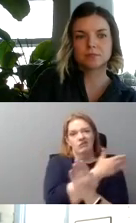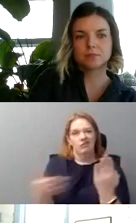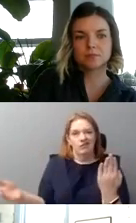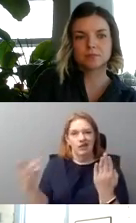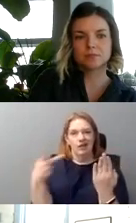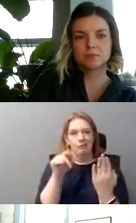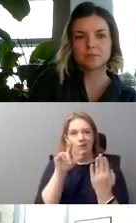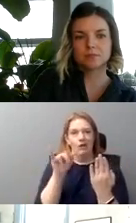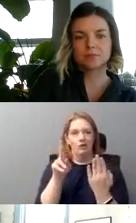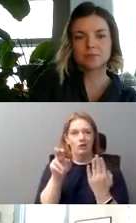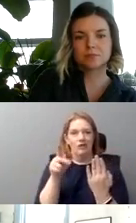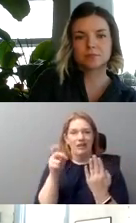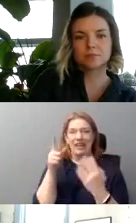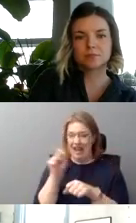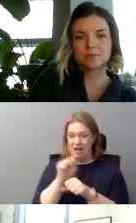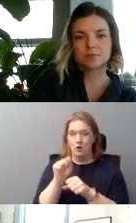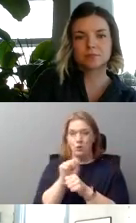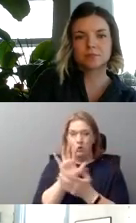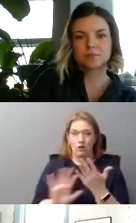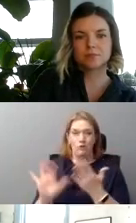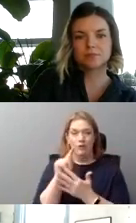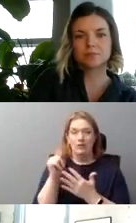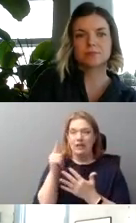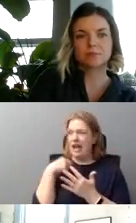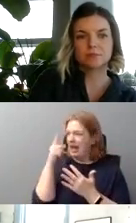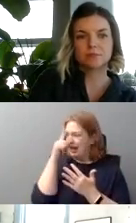it and I think the walls were cleaned and dusted really thoroughly before